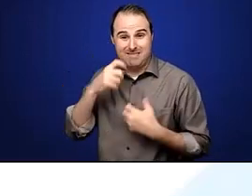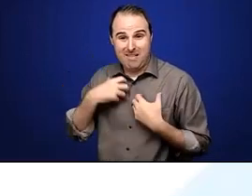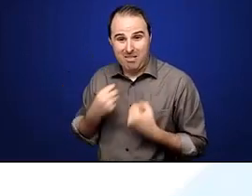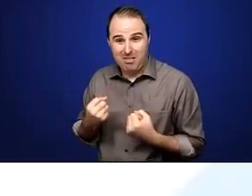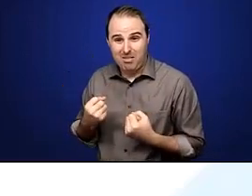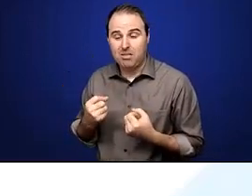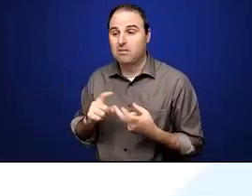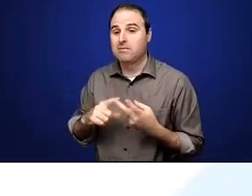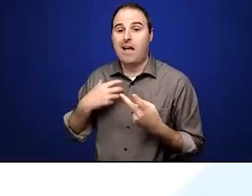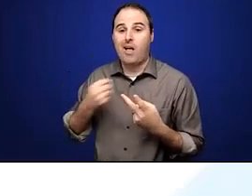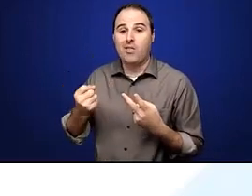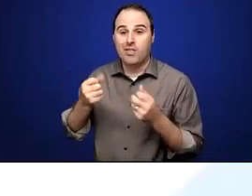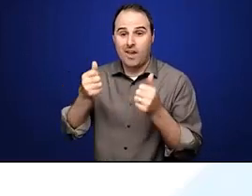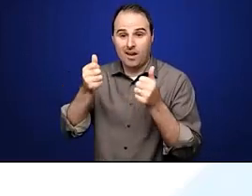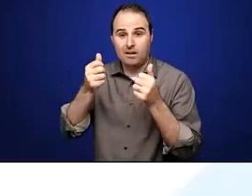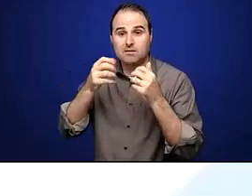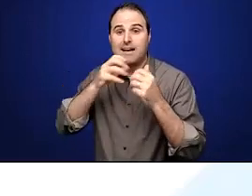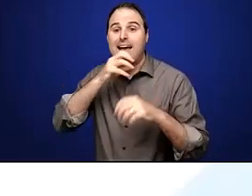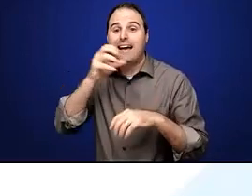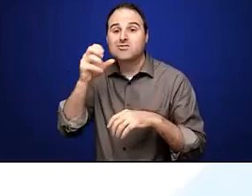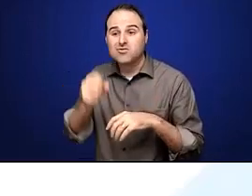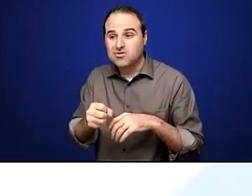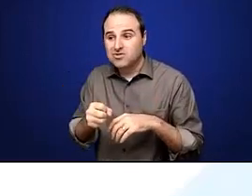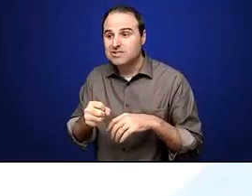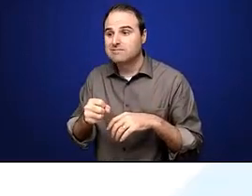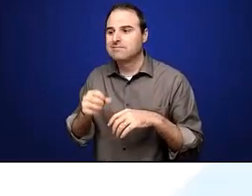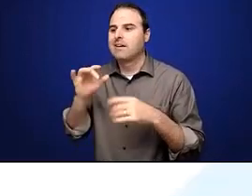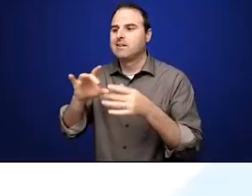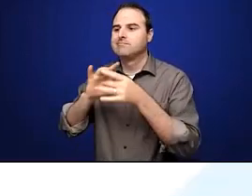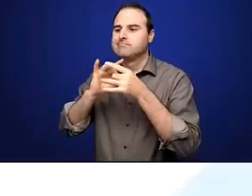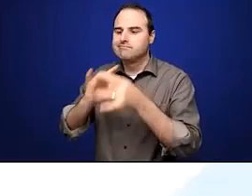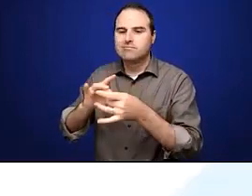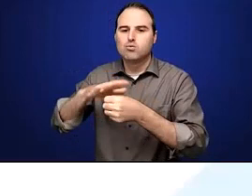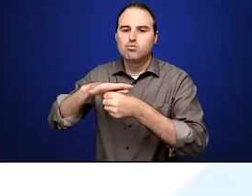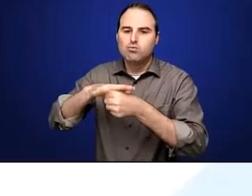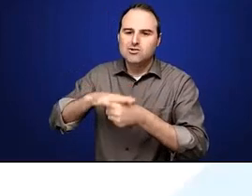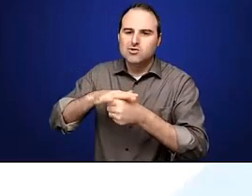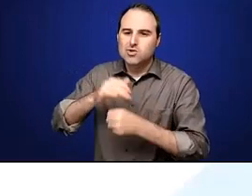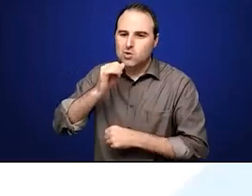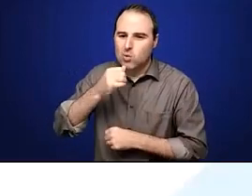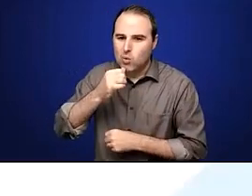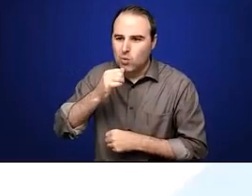and how that related to pressure sores, bowel and bladder considerations. And then a larger discussion for the future